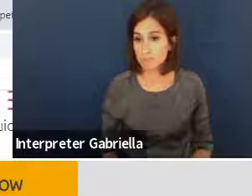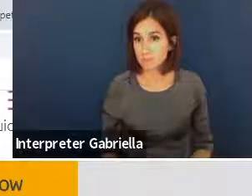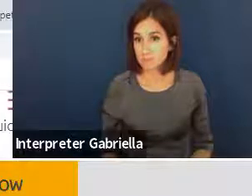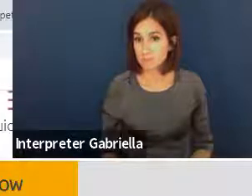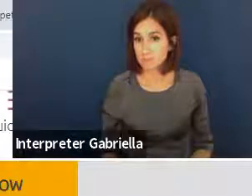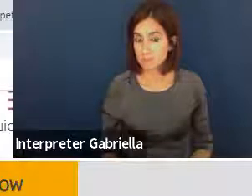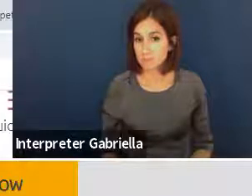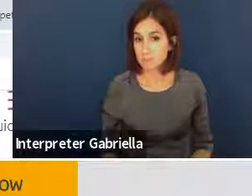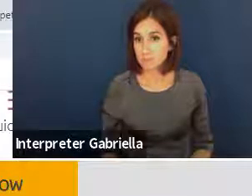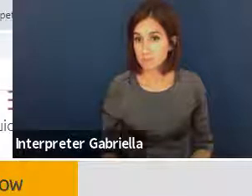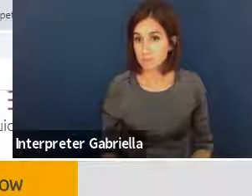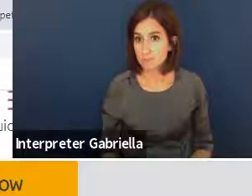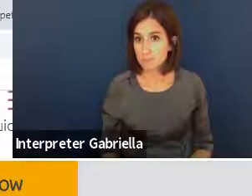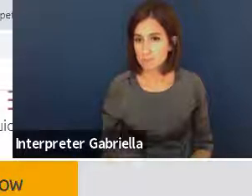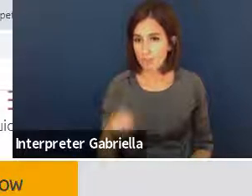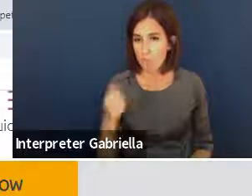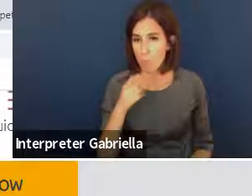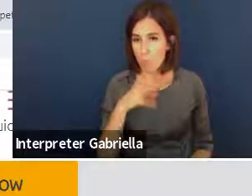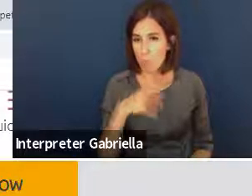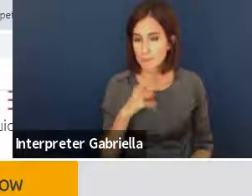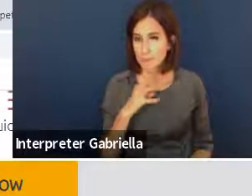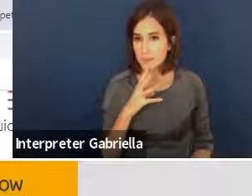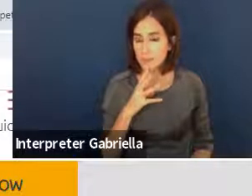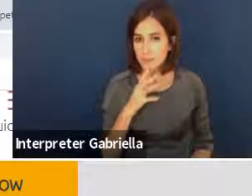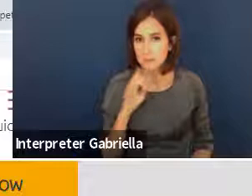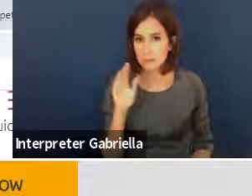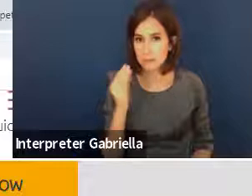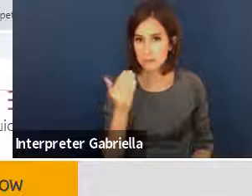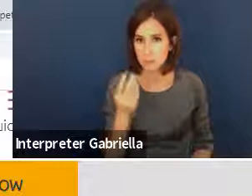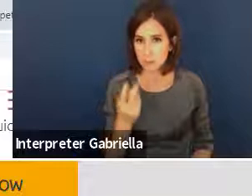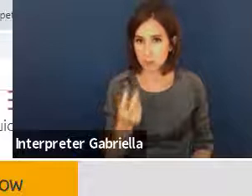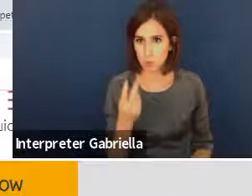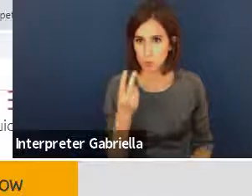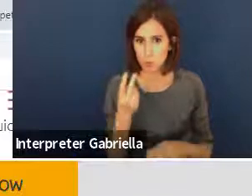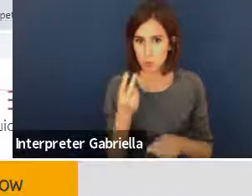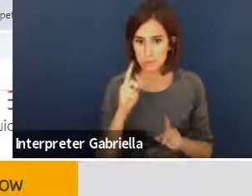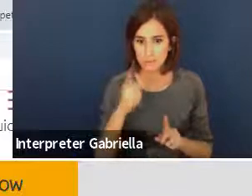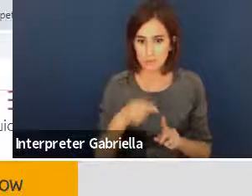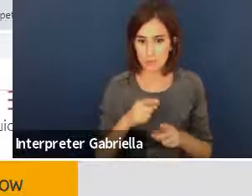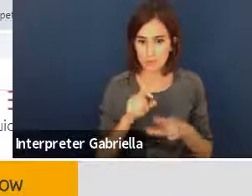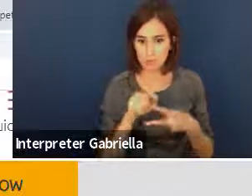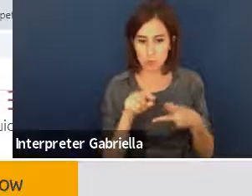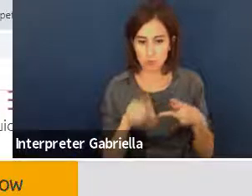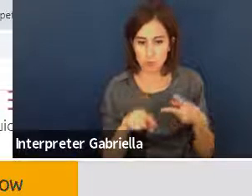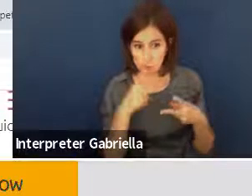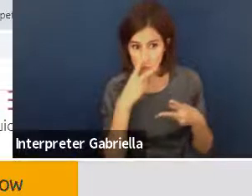laurel doud: Linda, it looks like you've got to to specific questions. laurel doud: Do you see them. Okay.